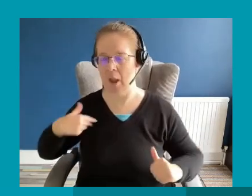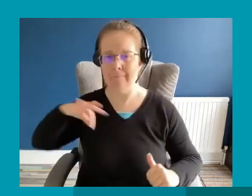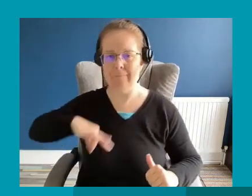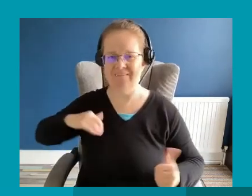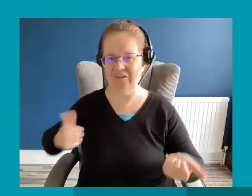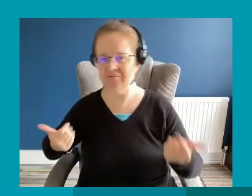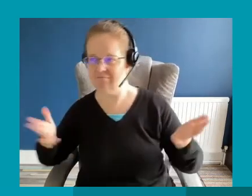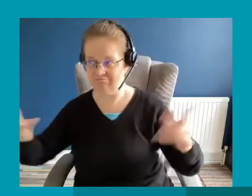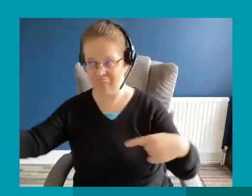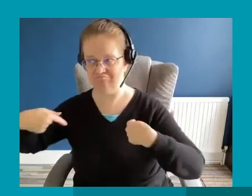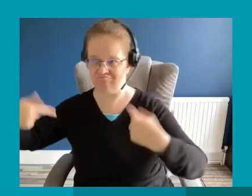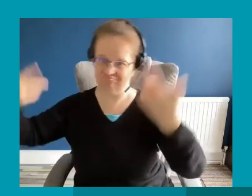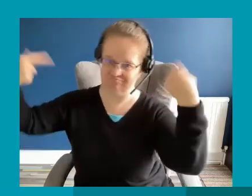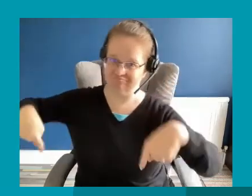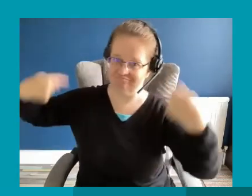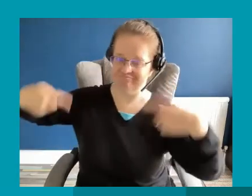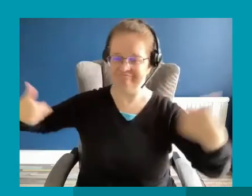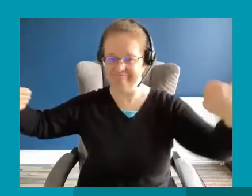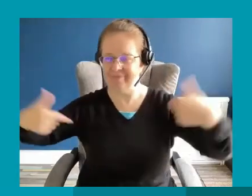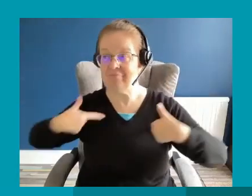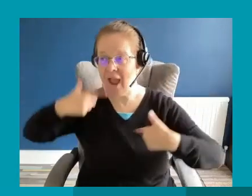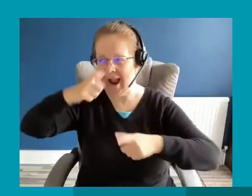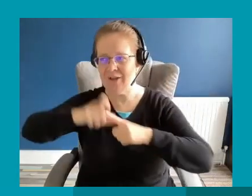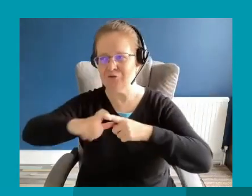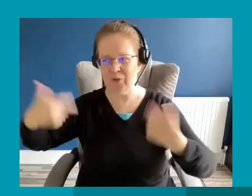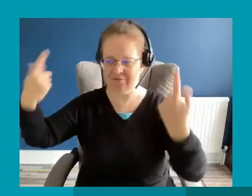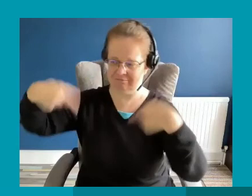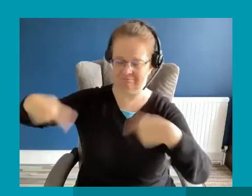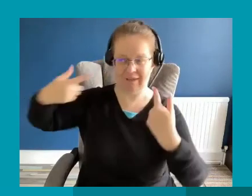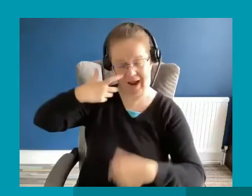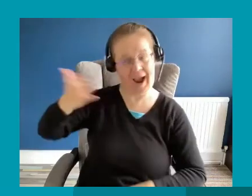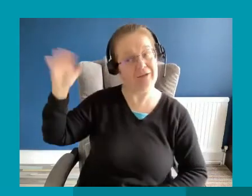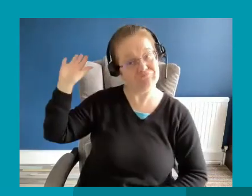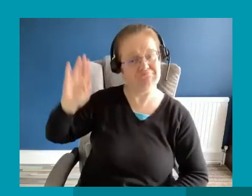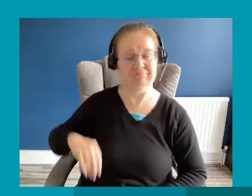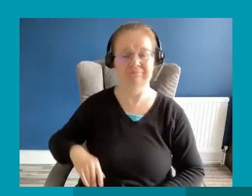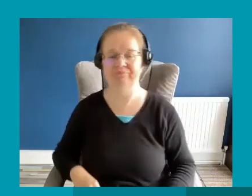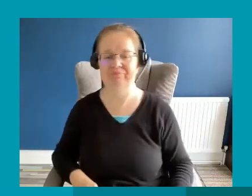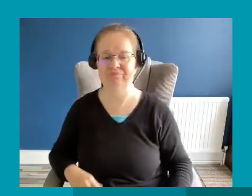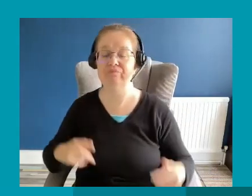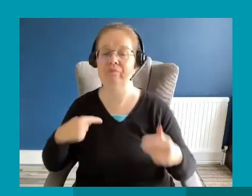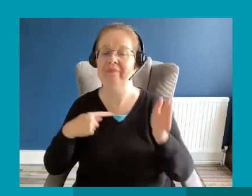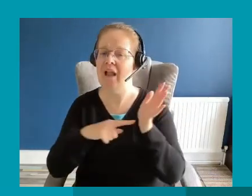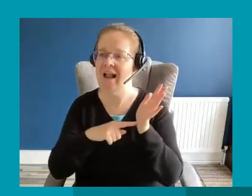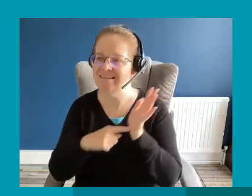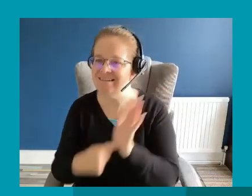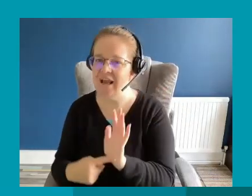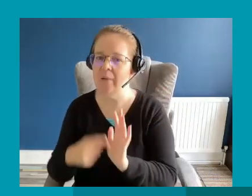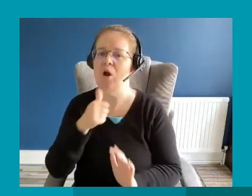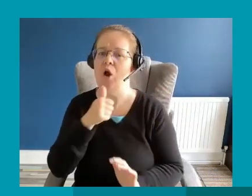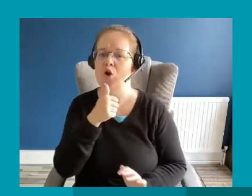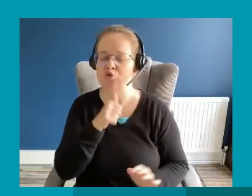You know you can actually do that job. OK, 'cause we have demonstrated how you can use some strategies to try